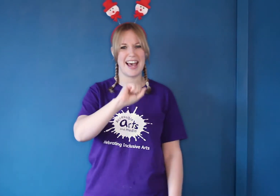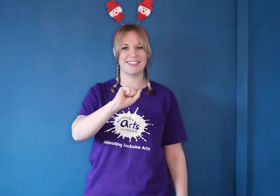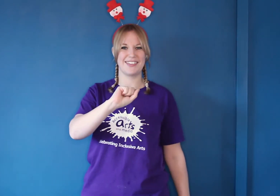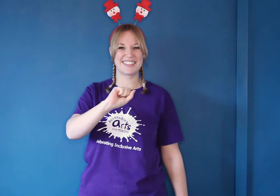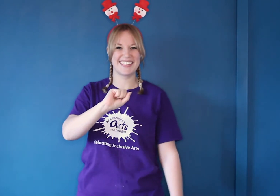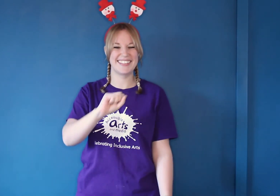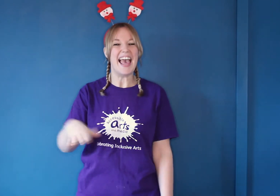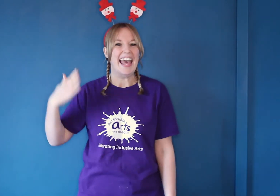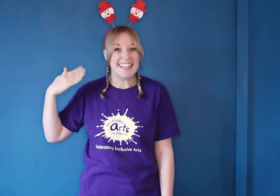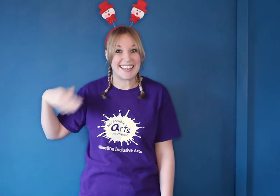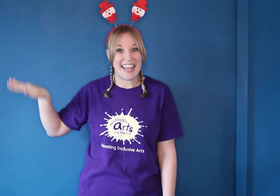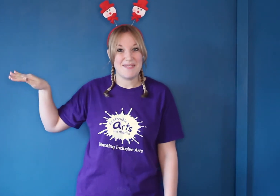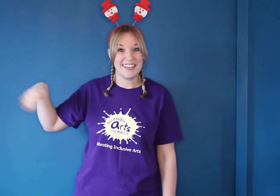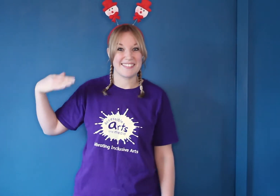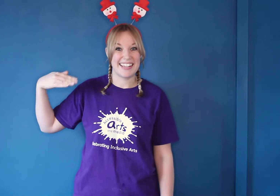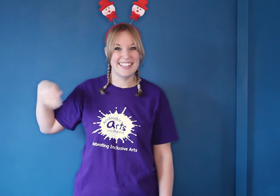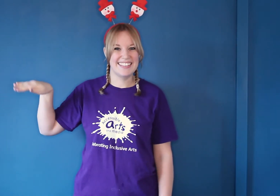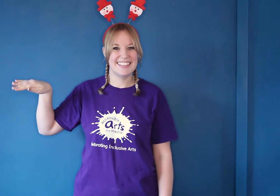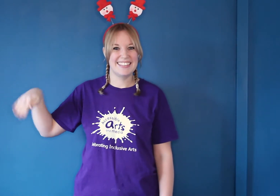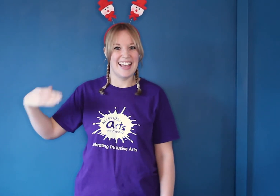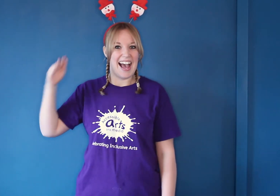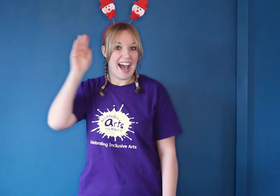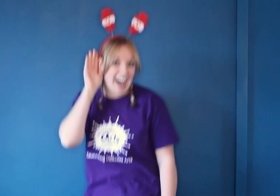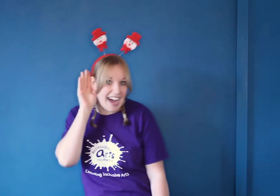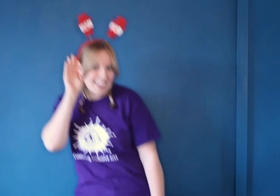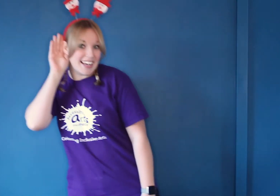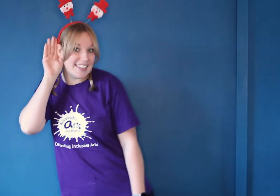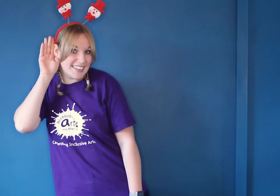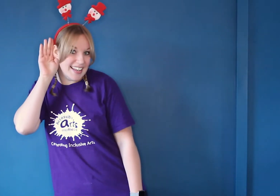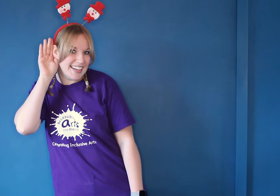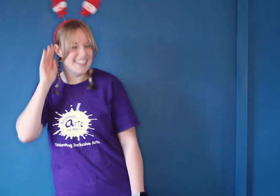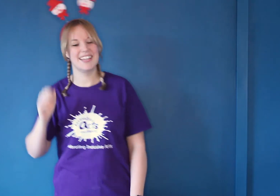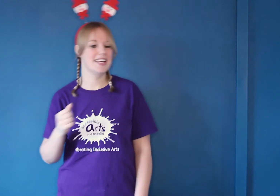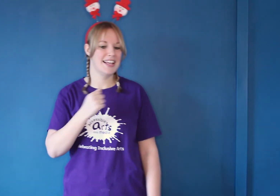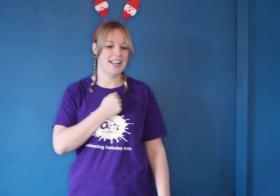Have a go your turn. Sleigh bells ring, are you listening?